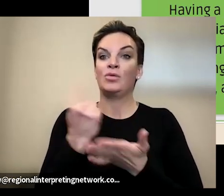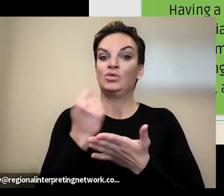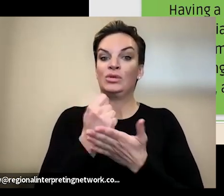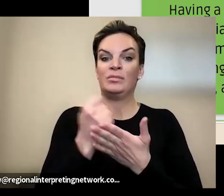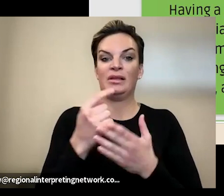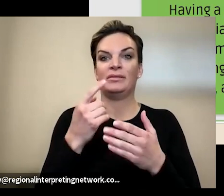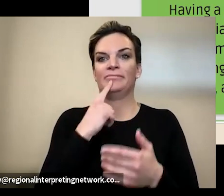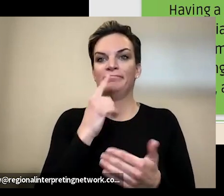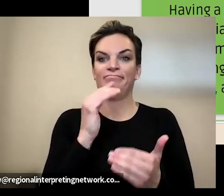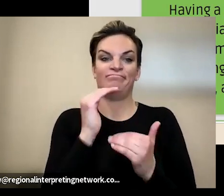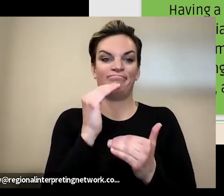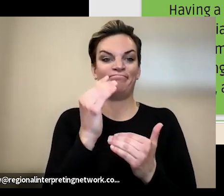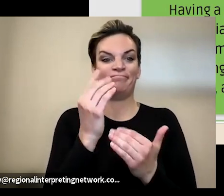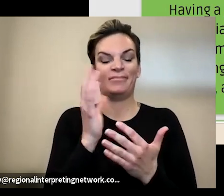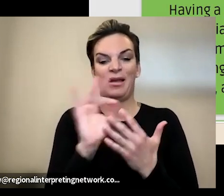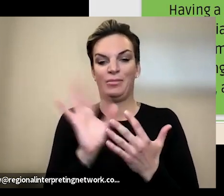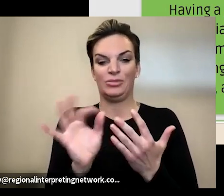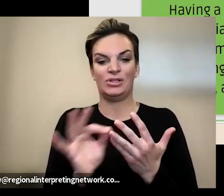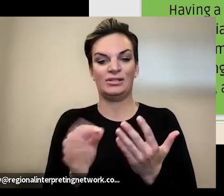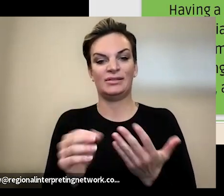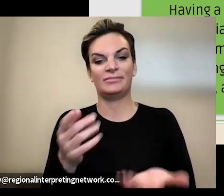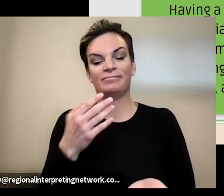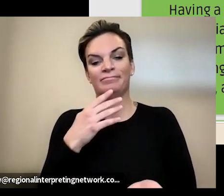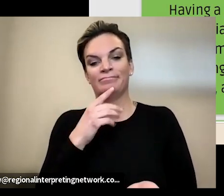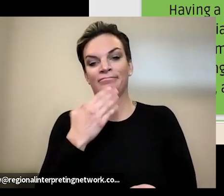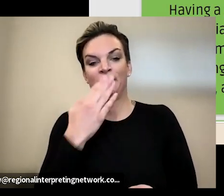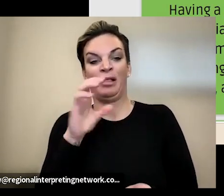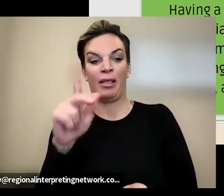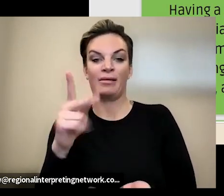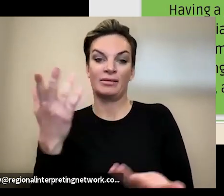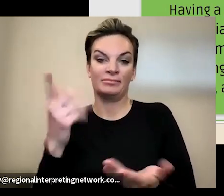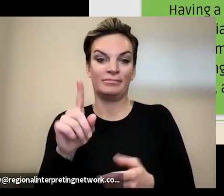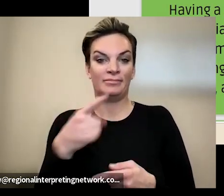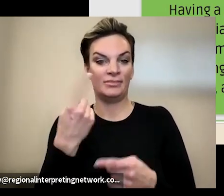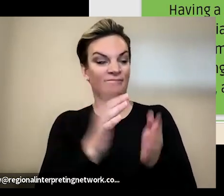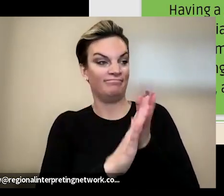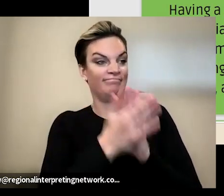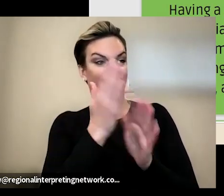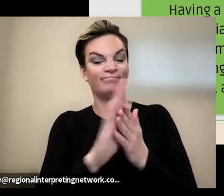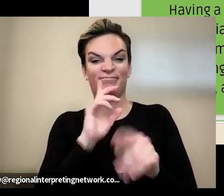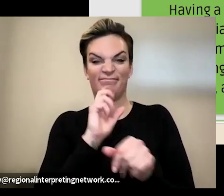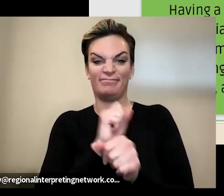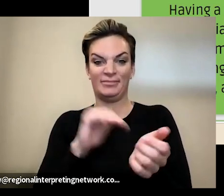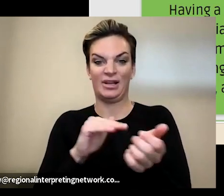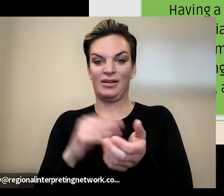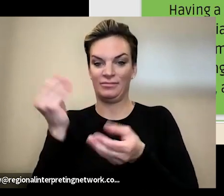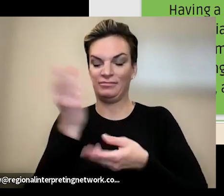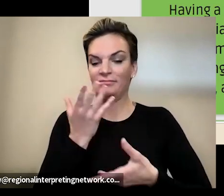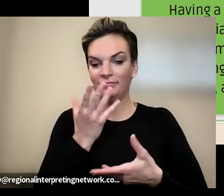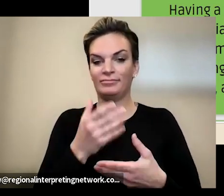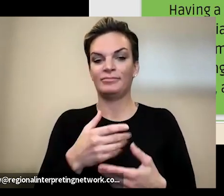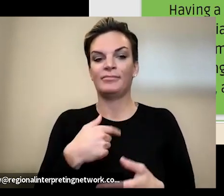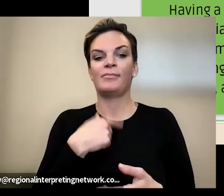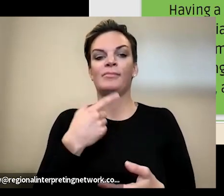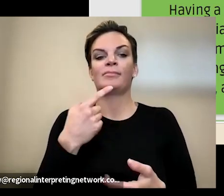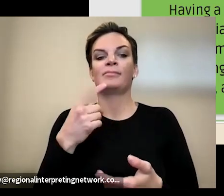good luck, and kind of sent me on my way, and most of what I learned from POTS came from